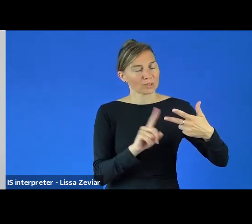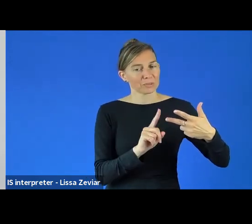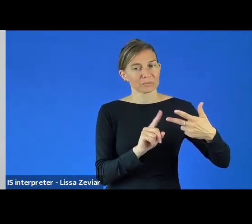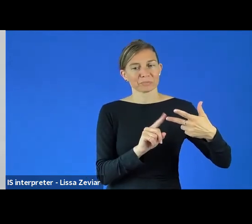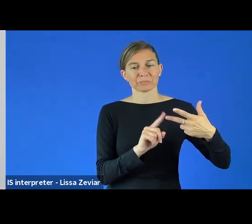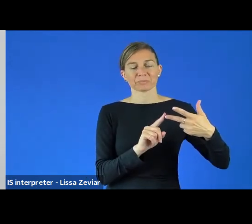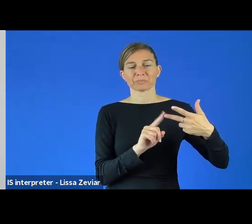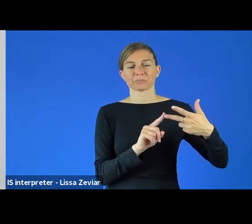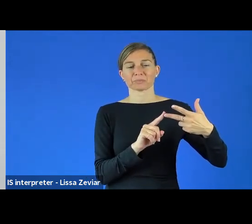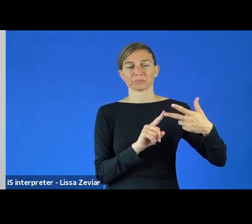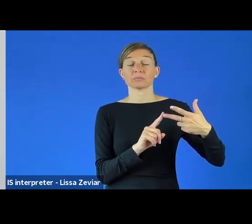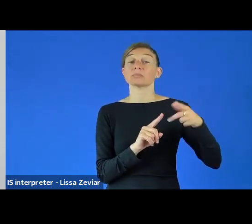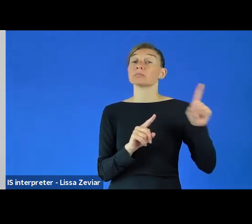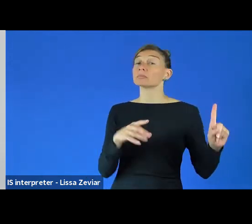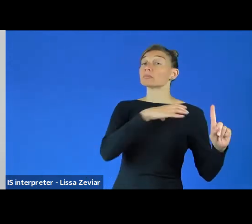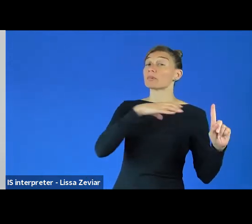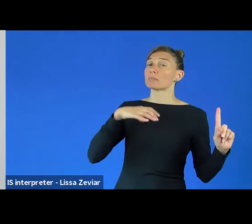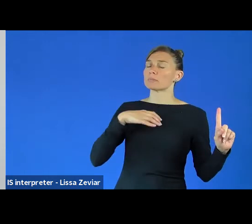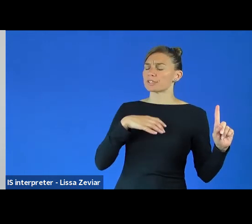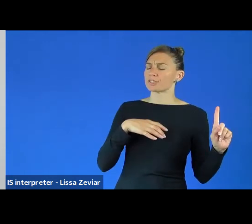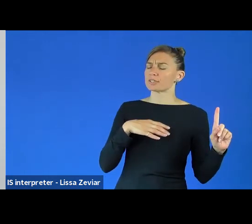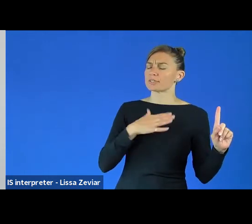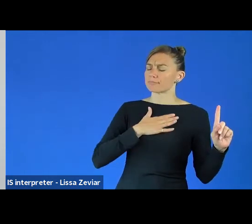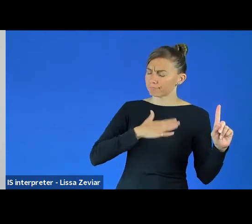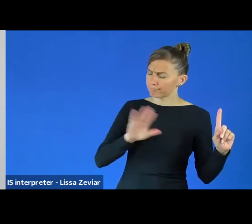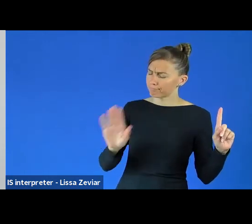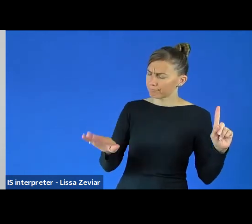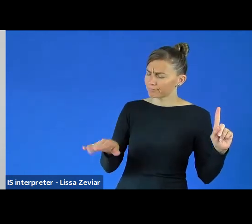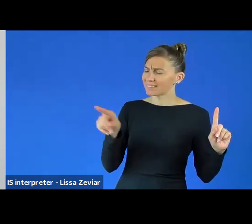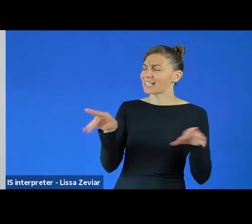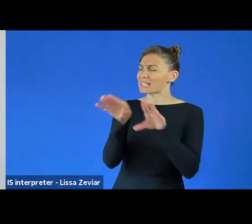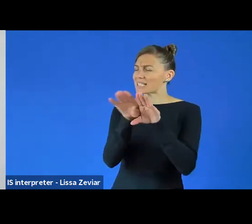the Commission requests a new standard on emergency communications,